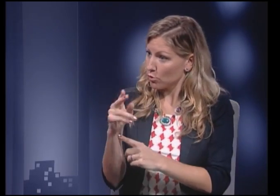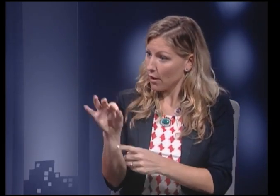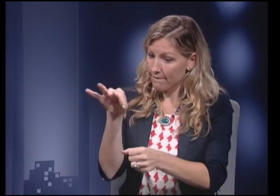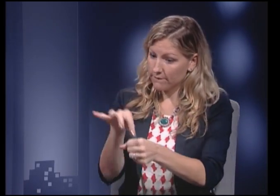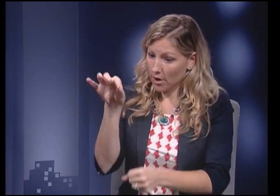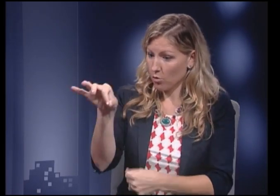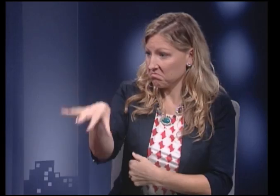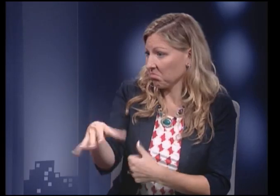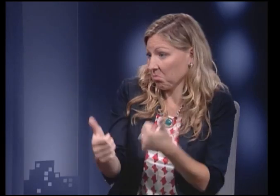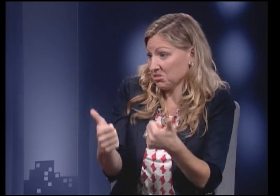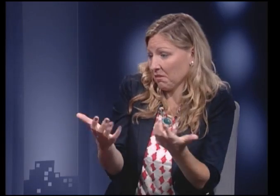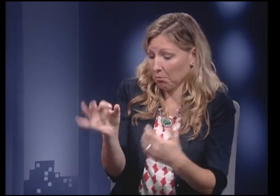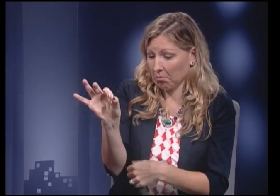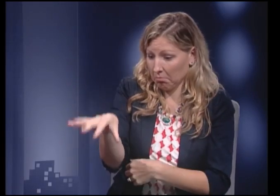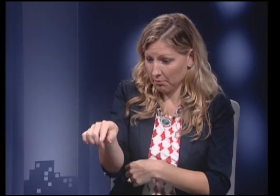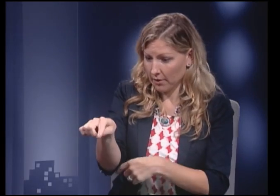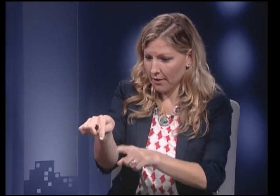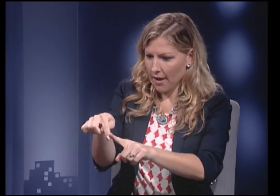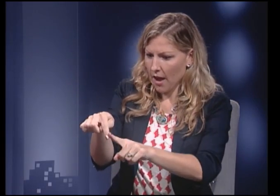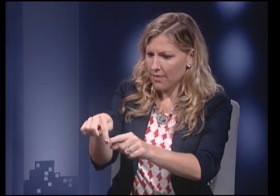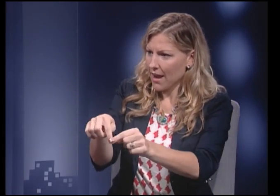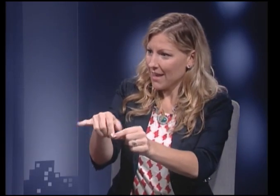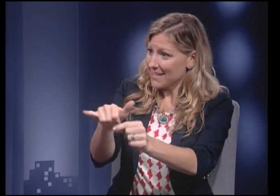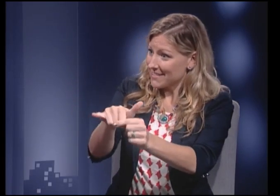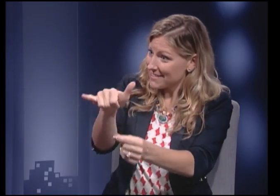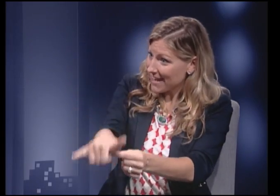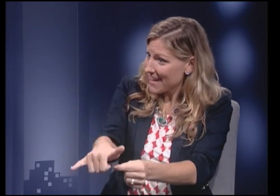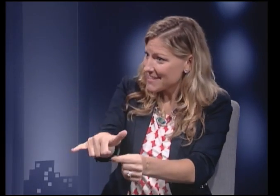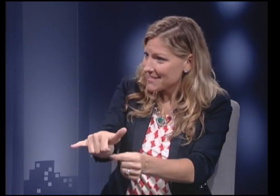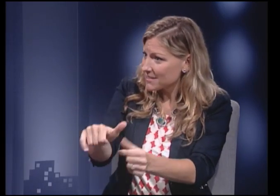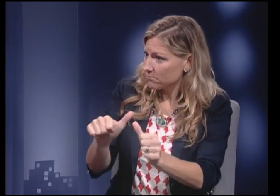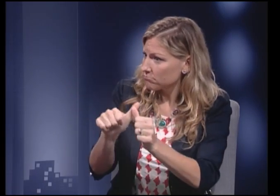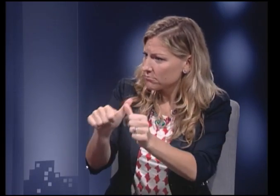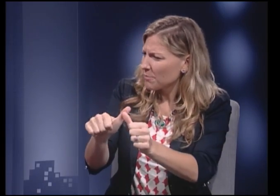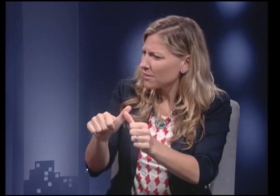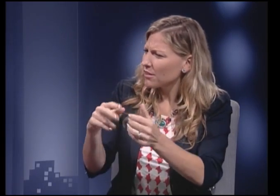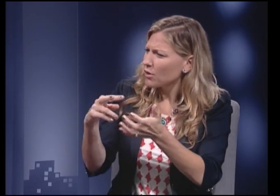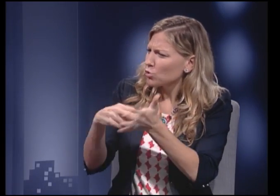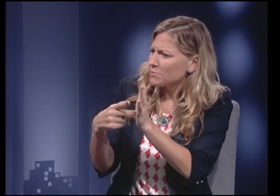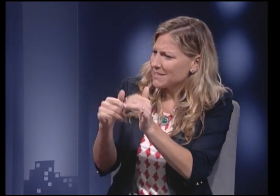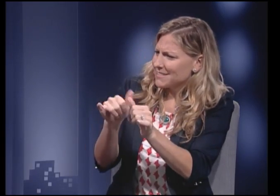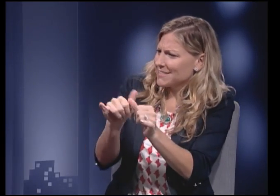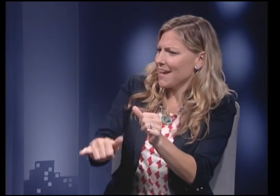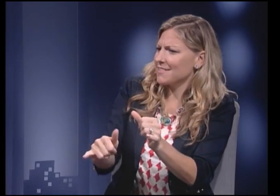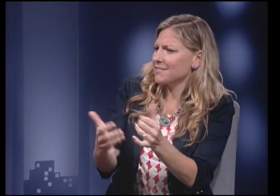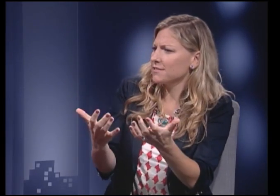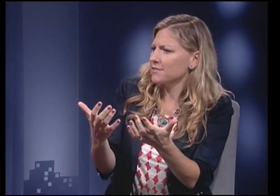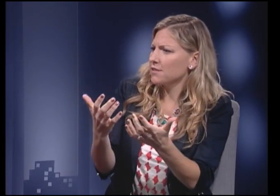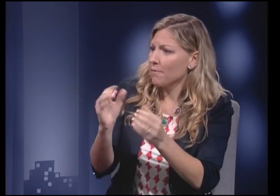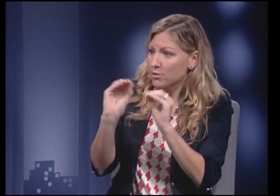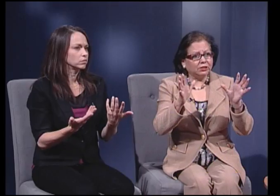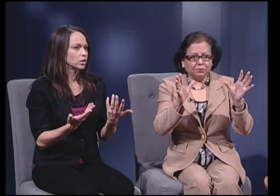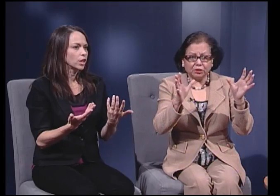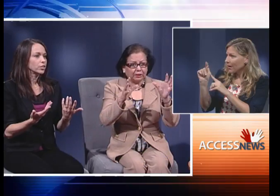So I go to the booth, I vote and then it stays-- when you say it stays, what do you mean? In their system just like the--